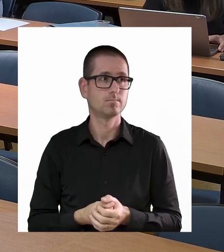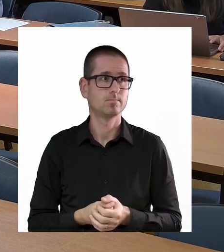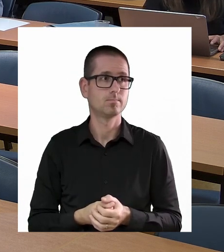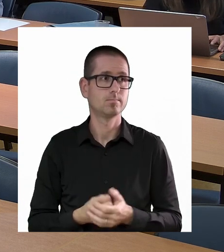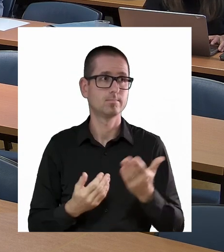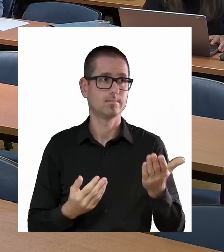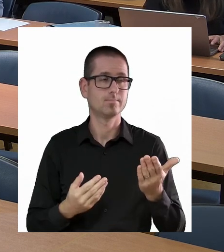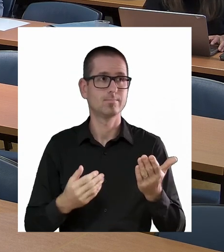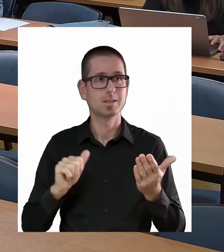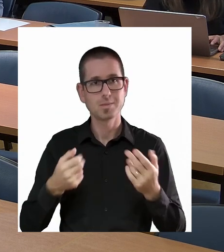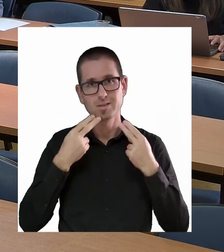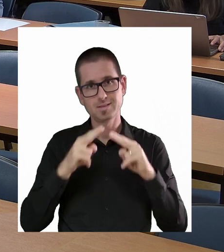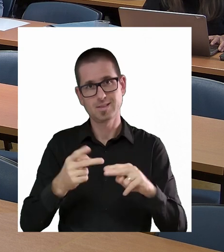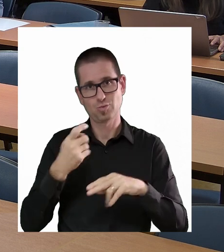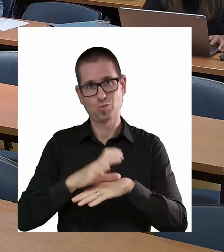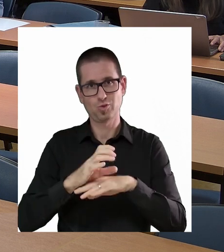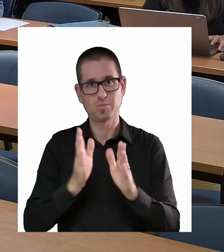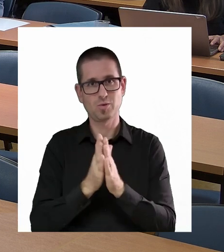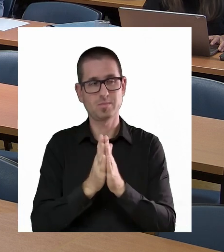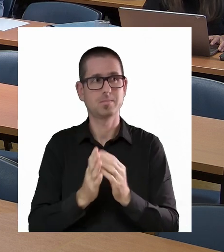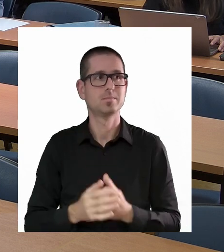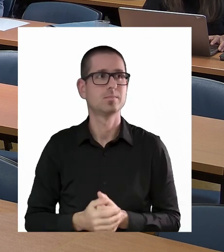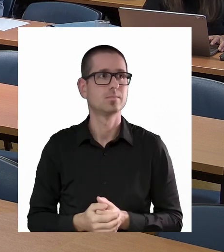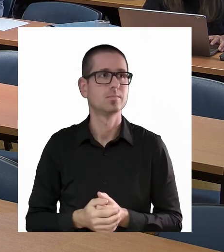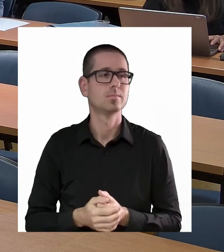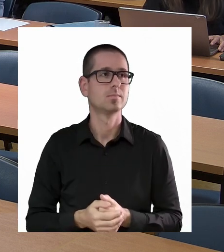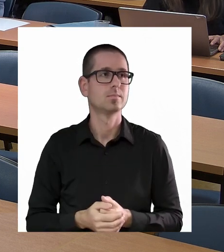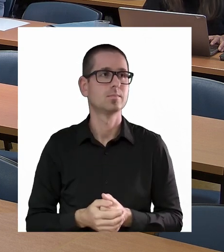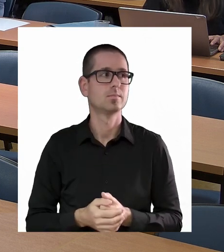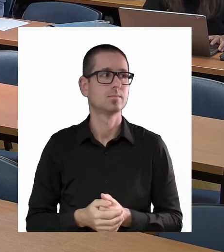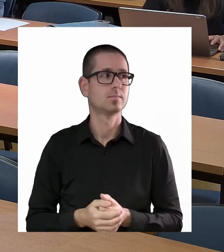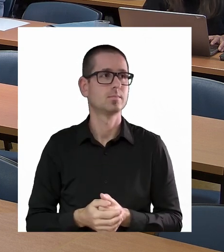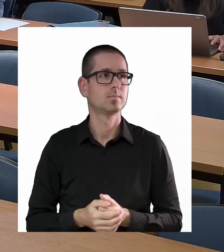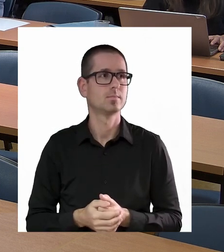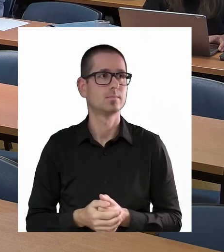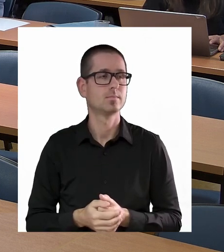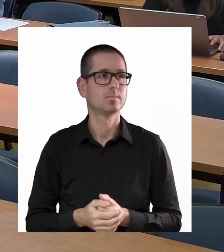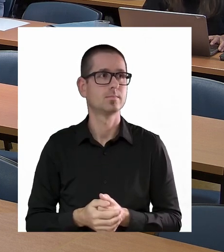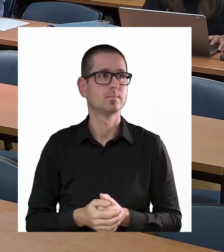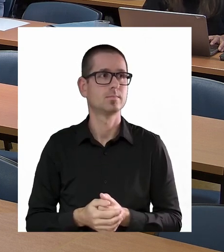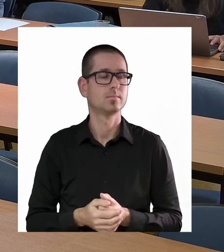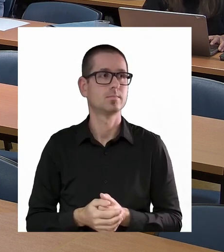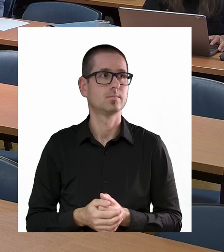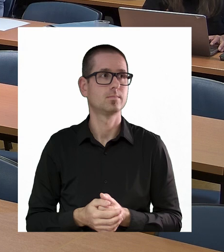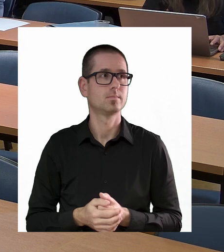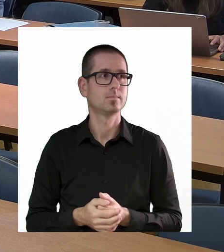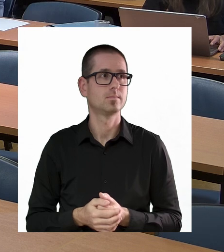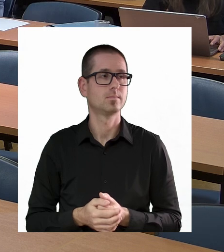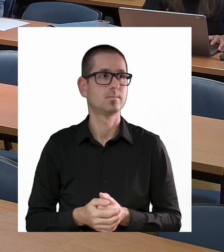have an answer for that for